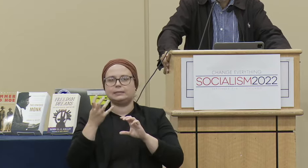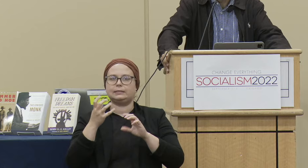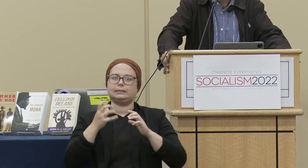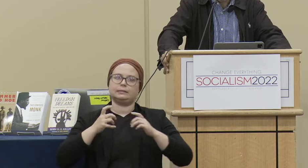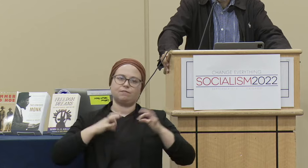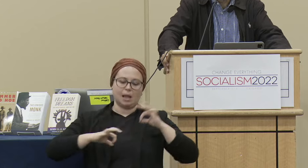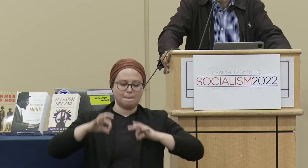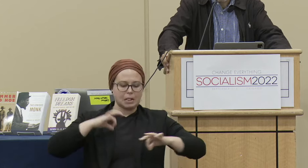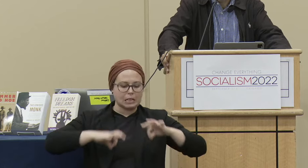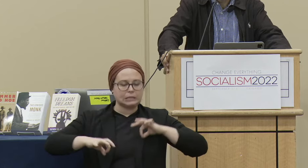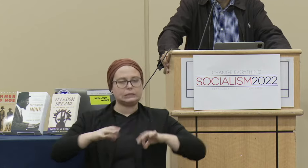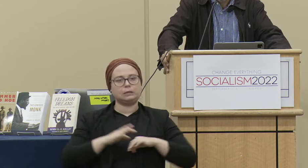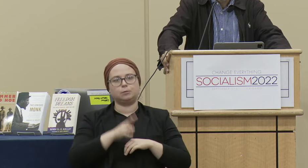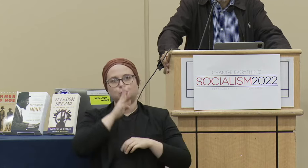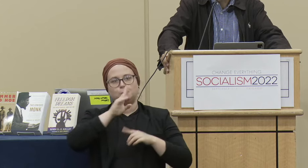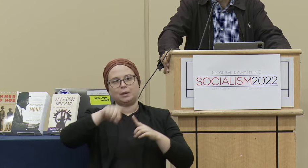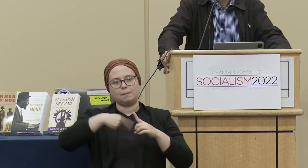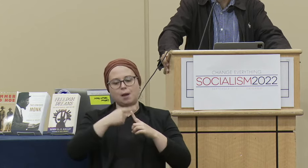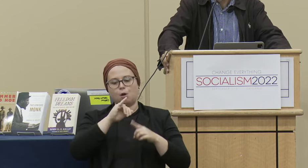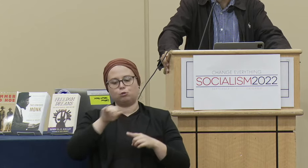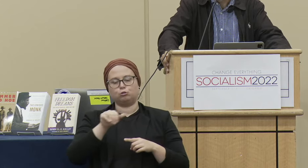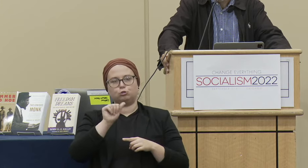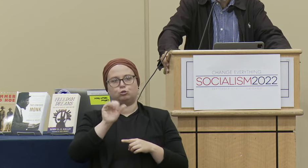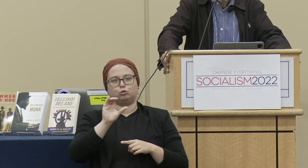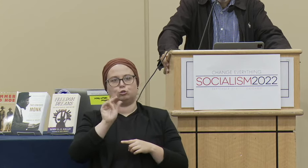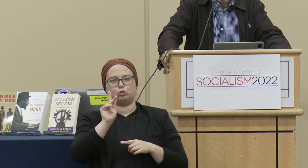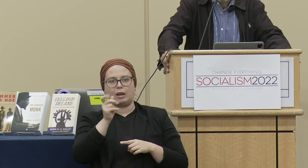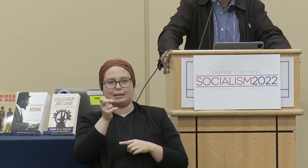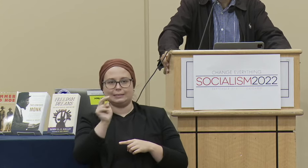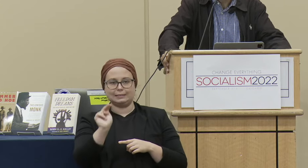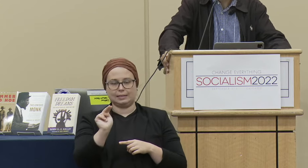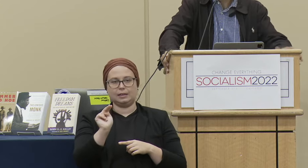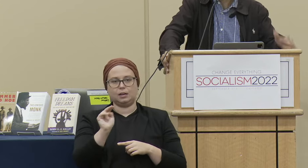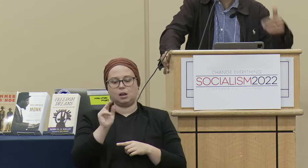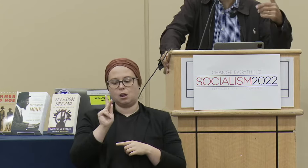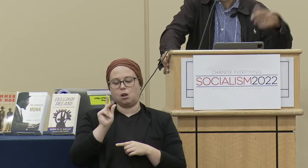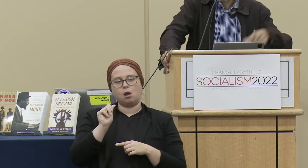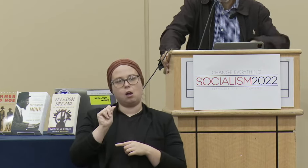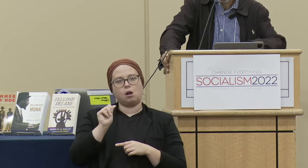long-term ongoing crisis of capitalism